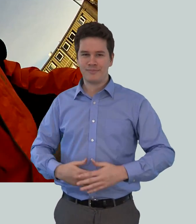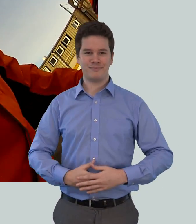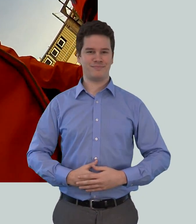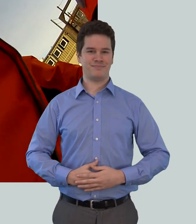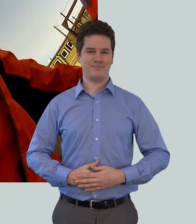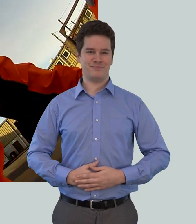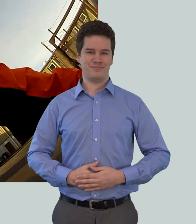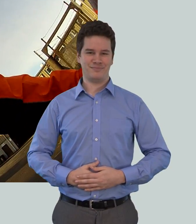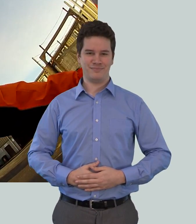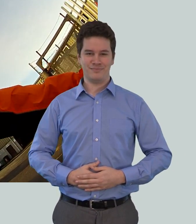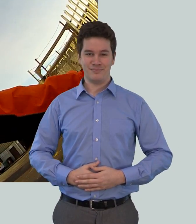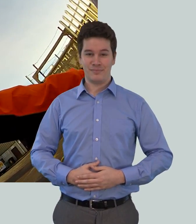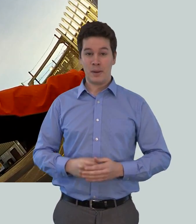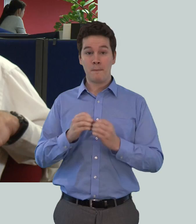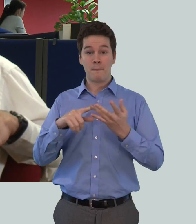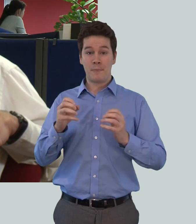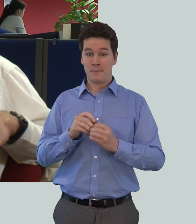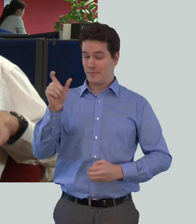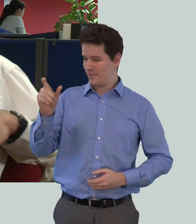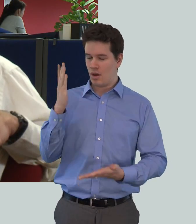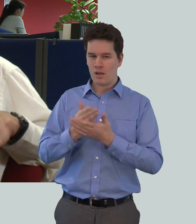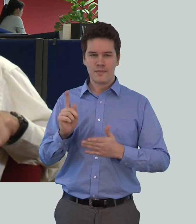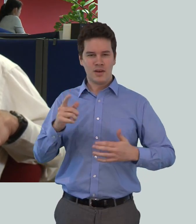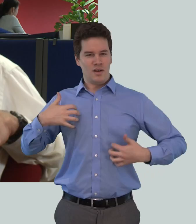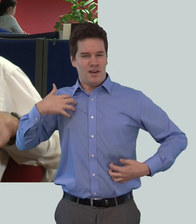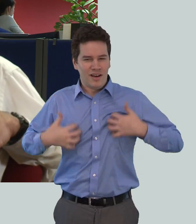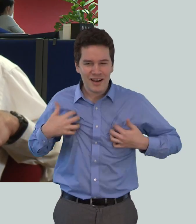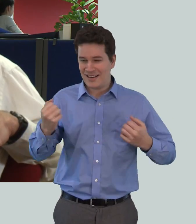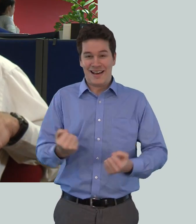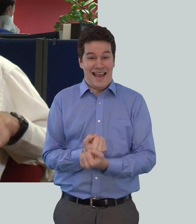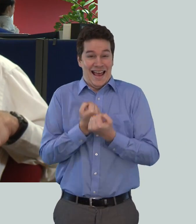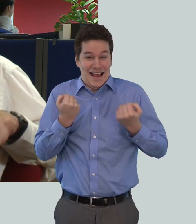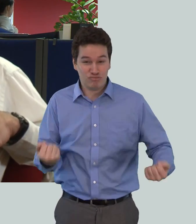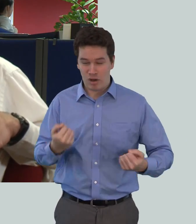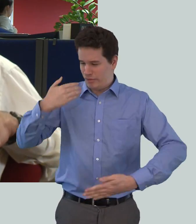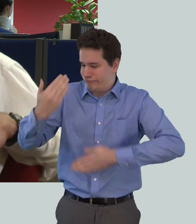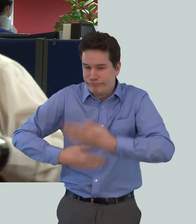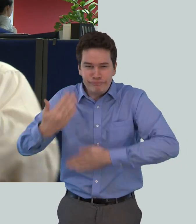I think it’s, the first thing about Bob, is his enthusiasm, and his energy, you can’t stop him. He’s just like that...